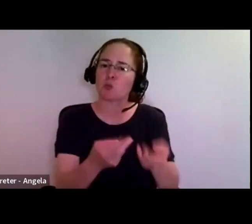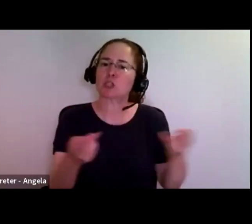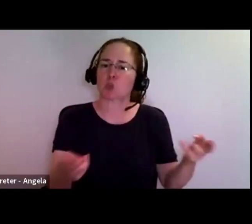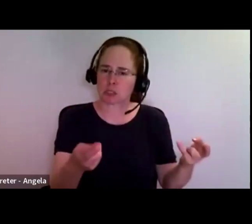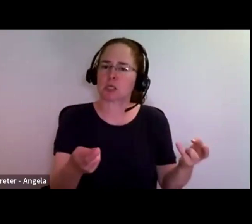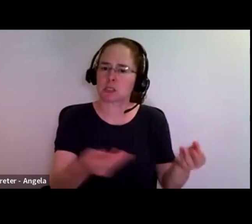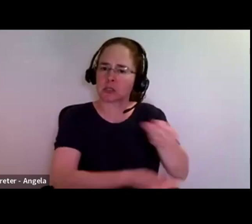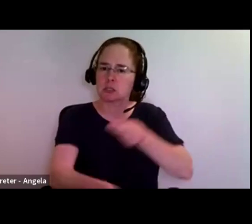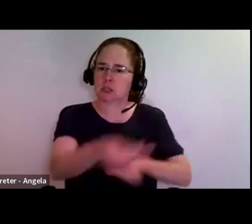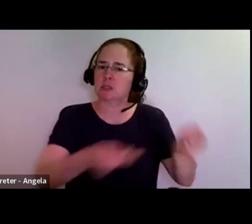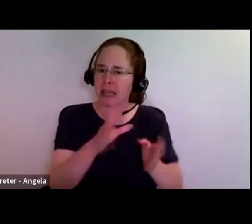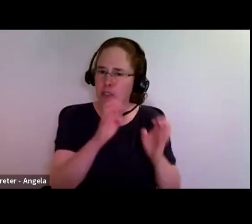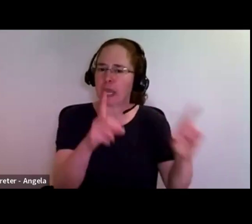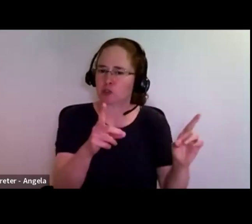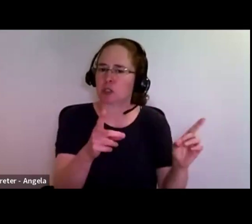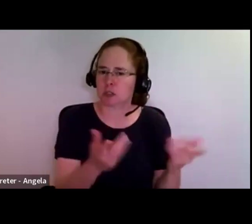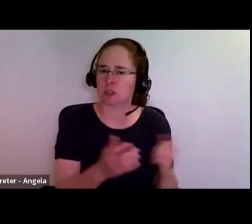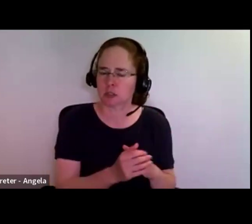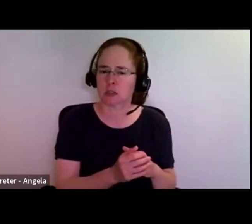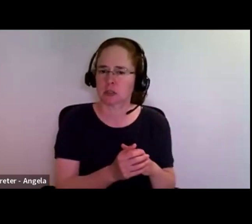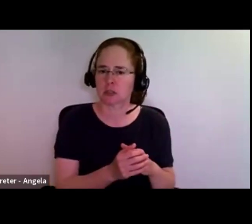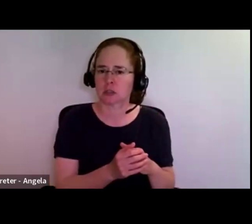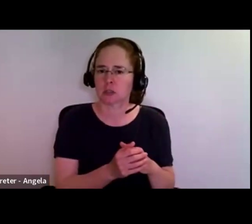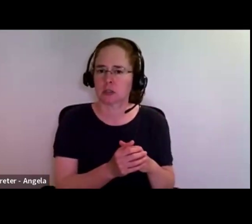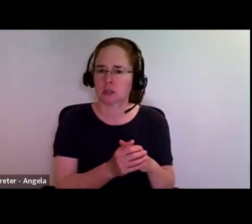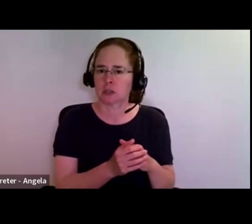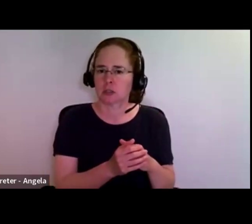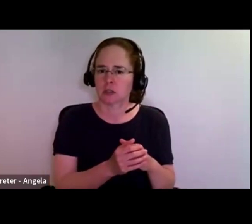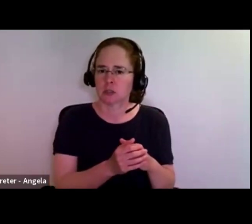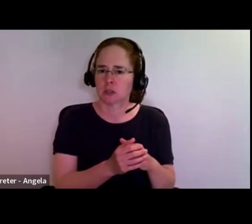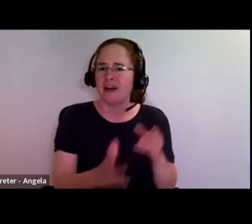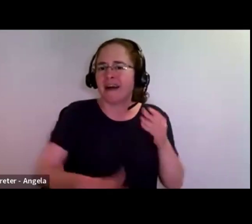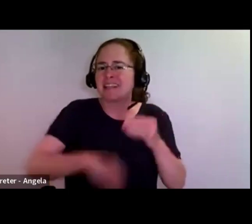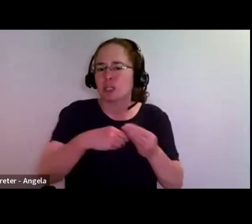education, some additional conversations around community